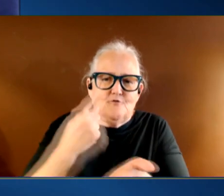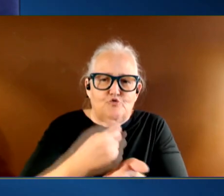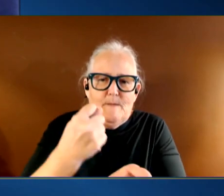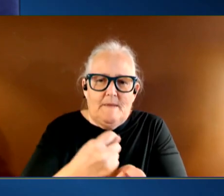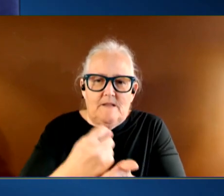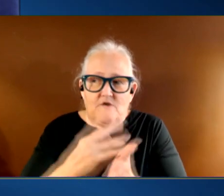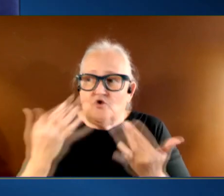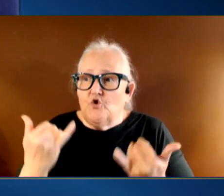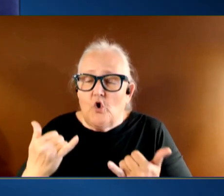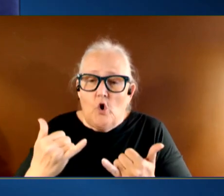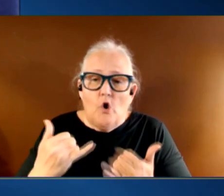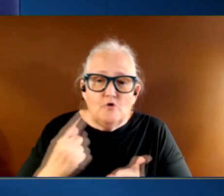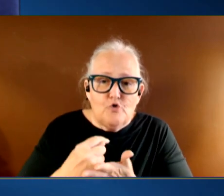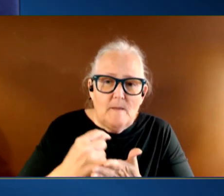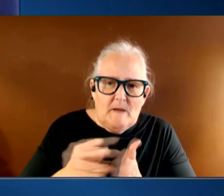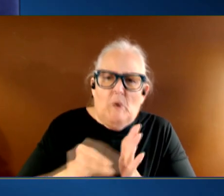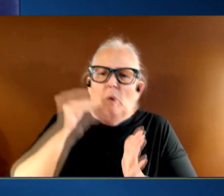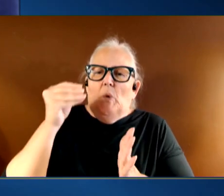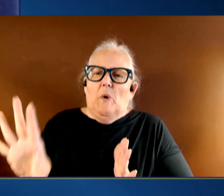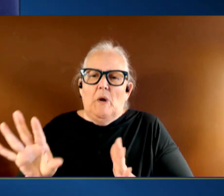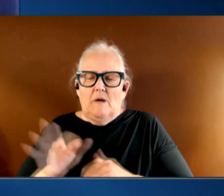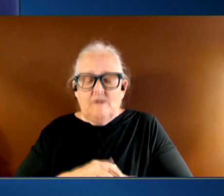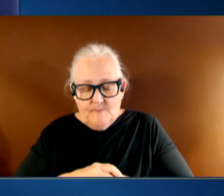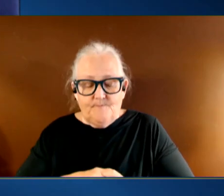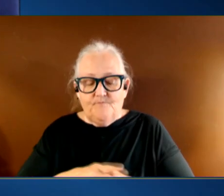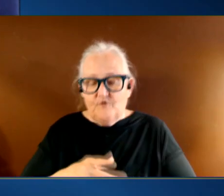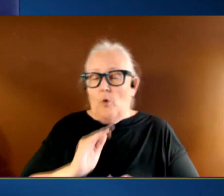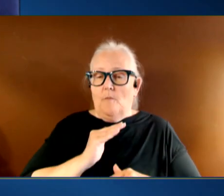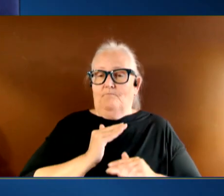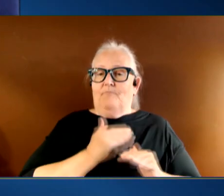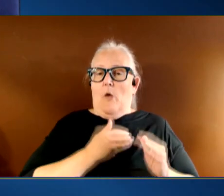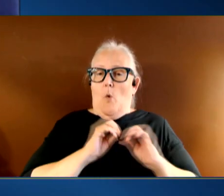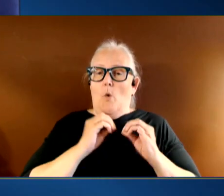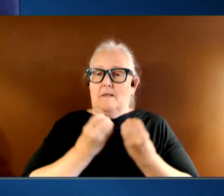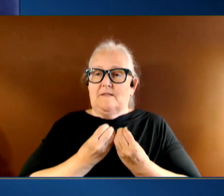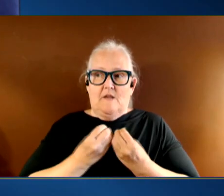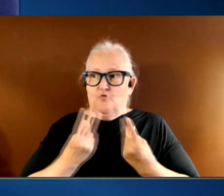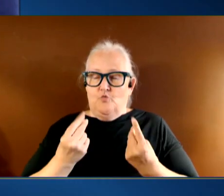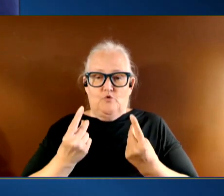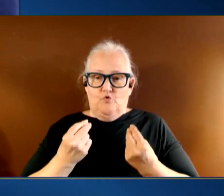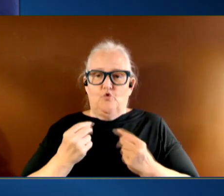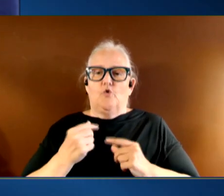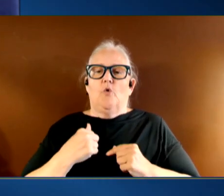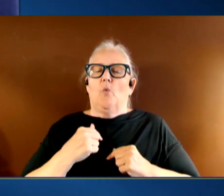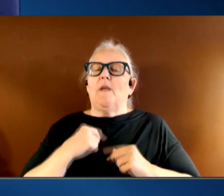So, a lot of the work that Sick Cells does is talk about the real cost. We know that in